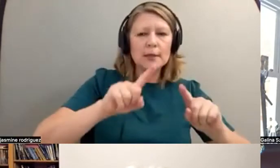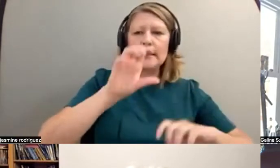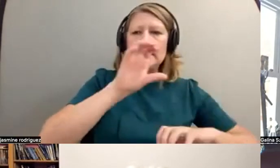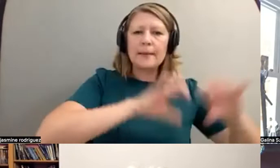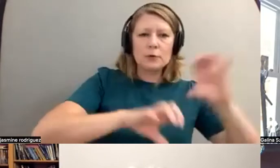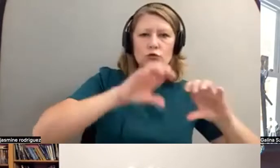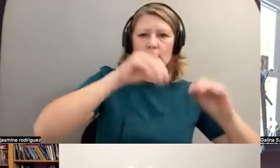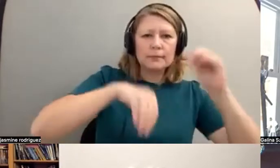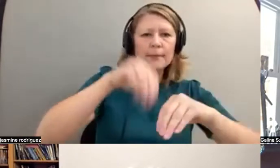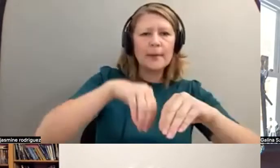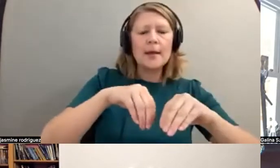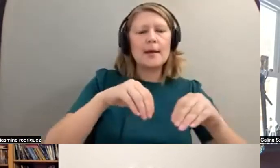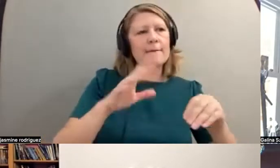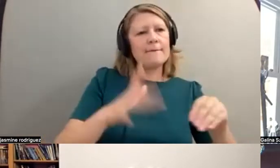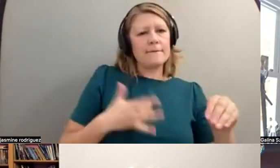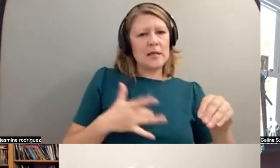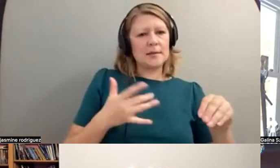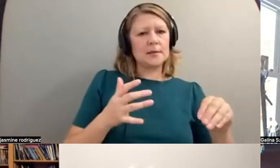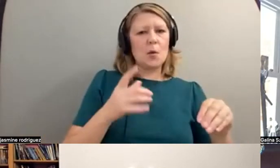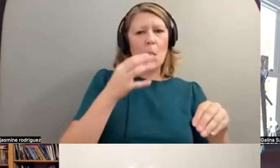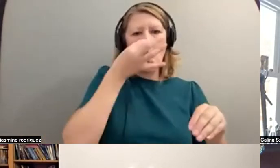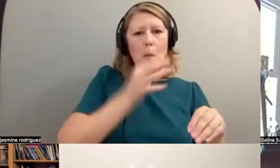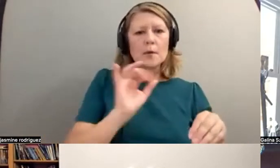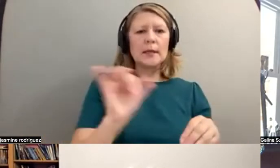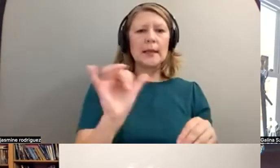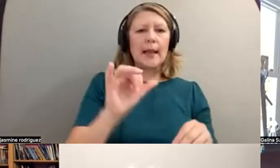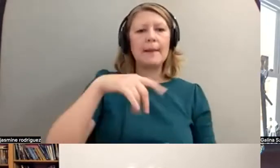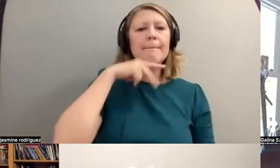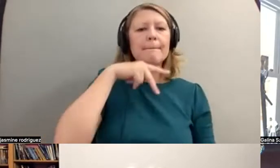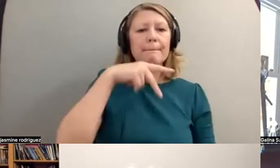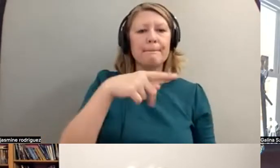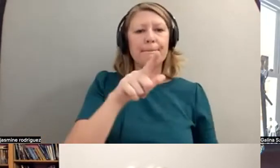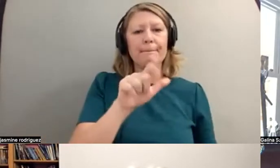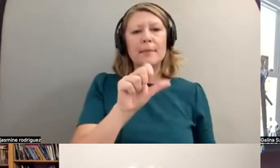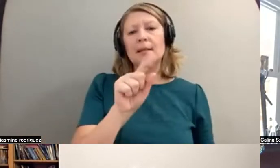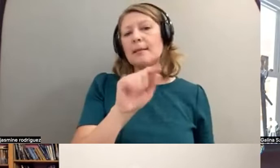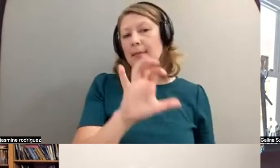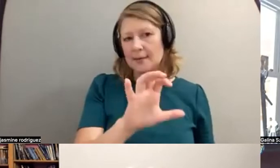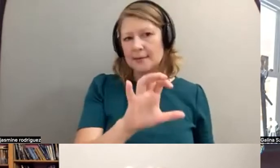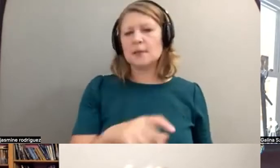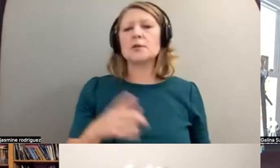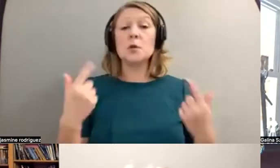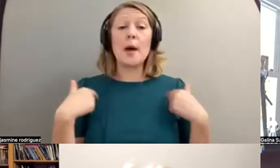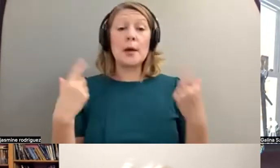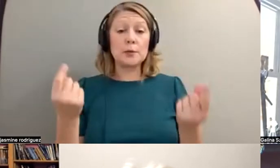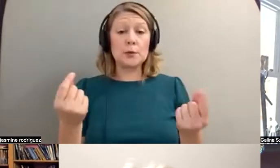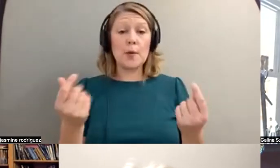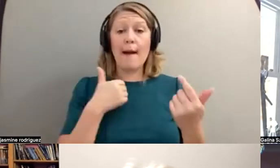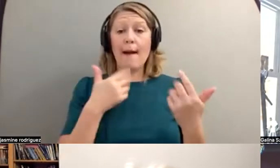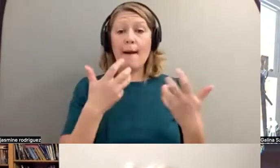So what I do, I have my uh pasta machine, right. Uh I don't ask a question.